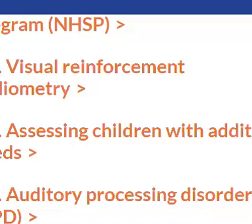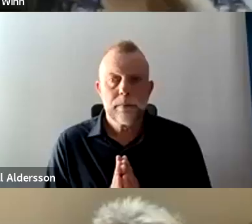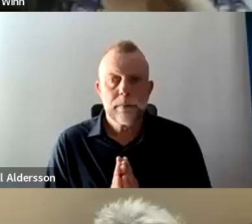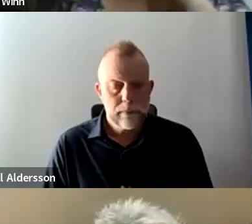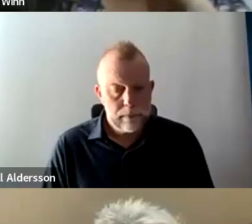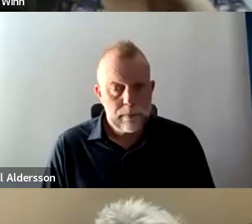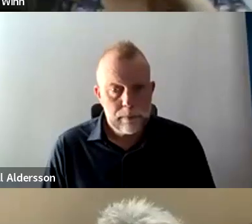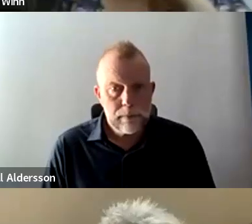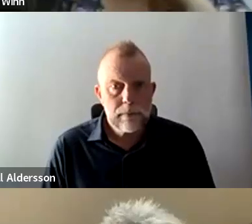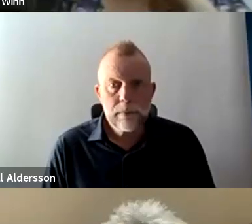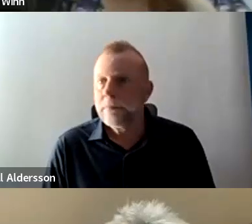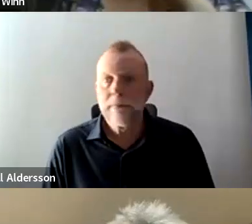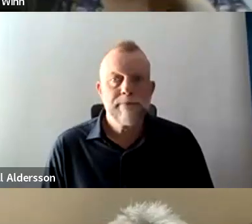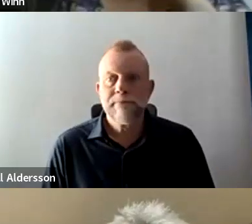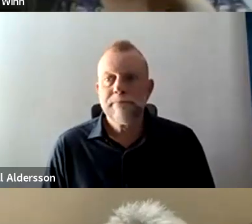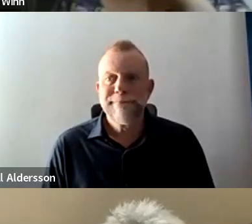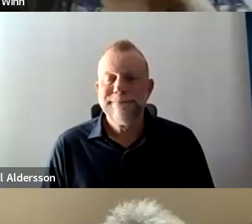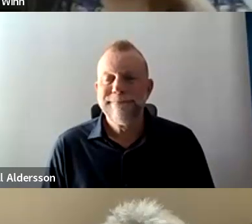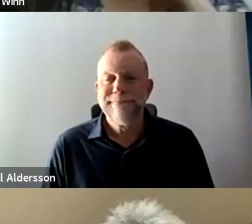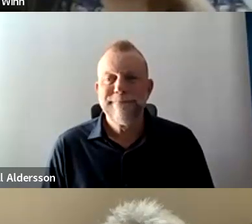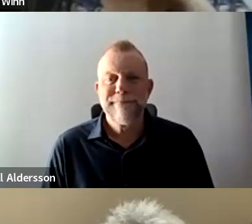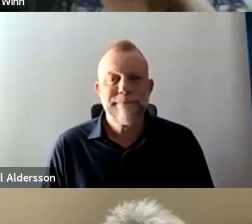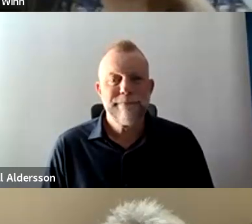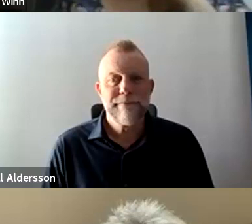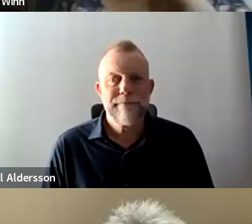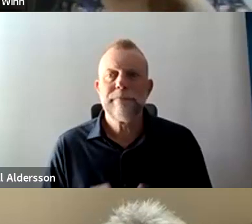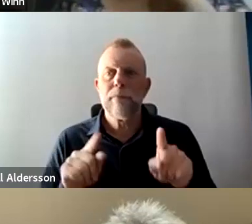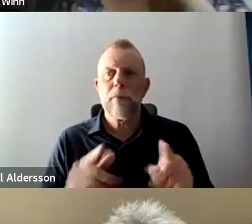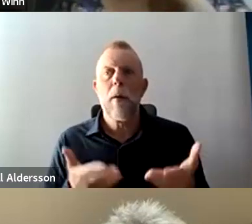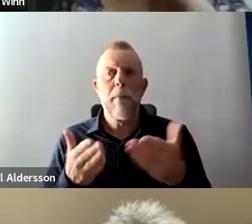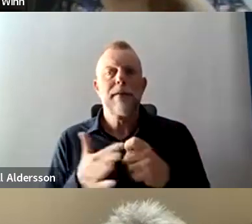There you go there. Yeah. So we're just going to pass on to Karen now.